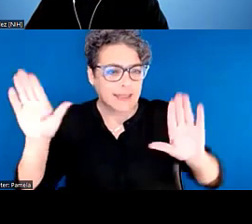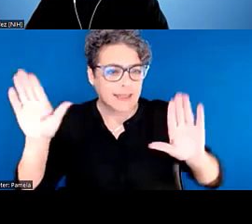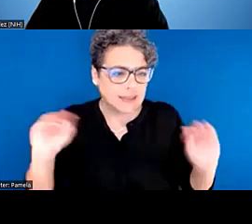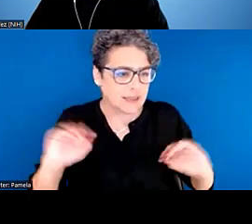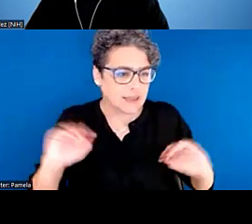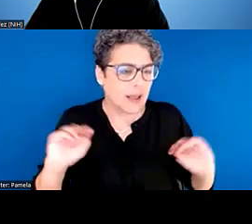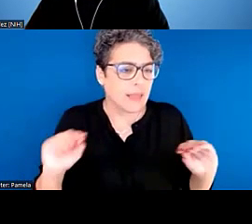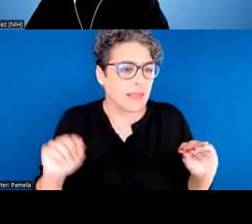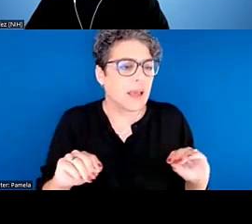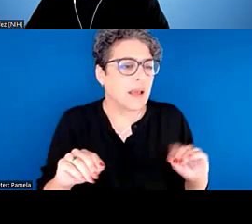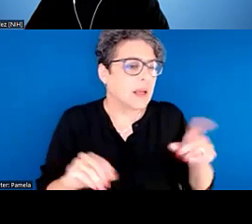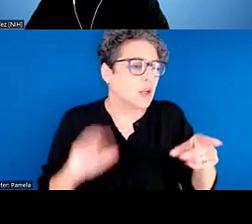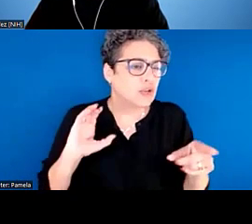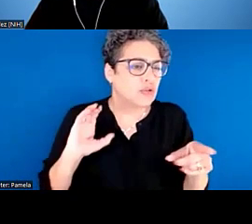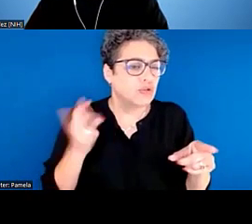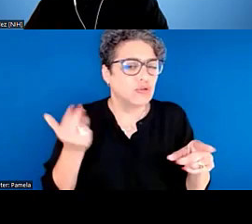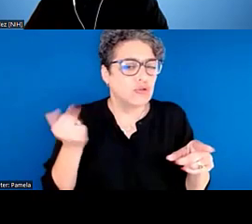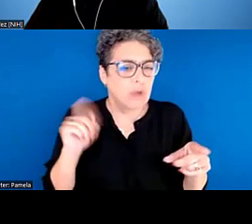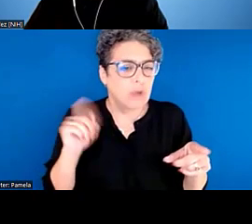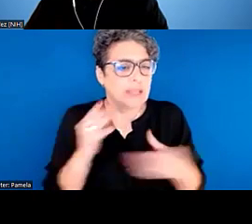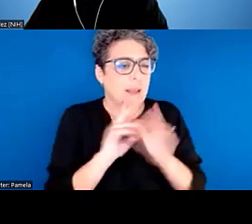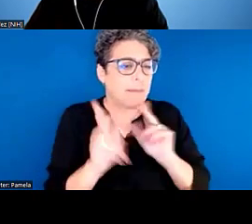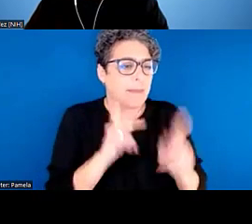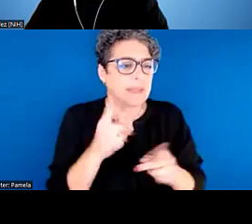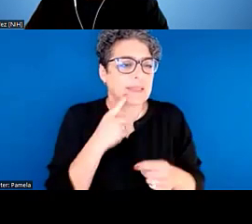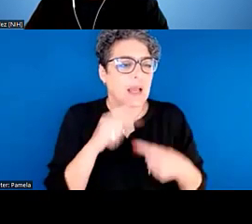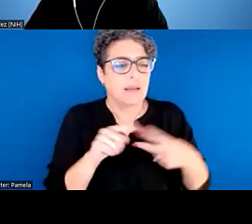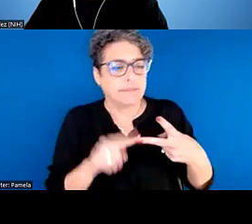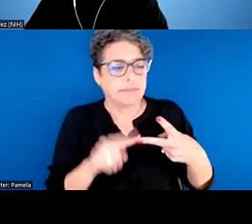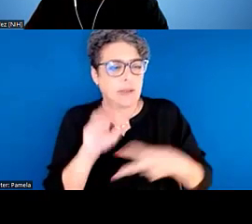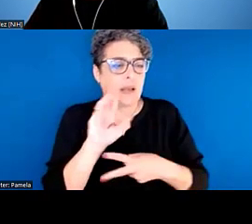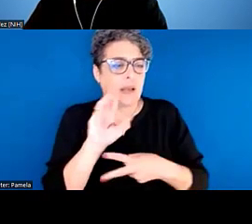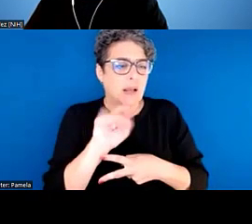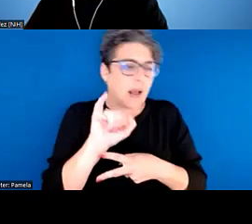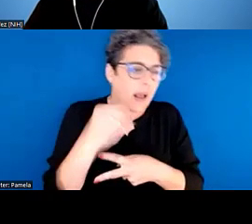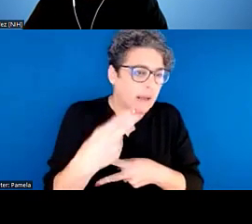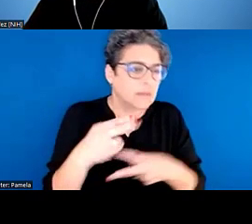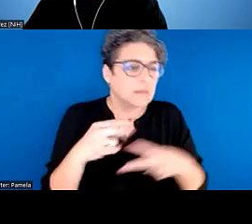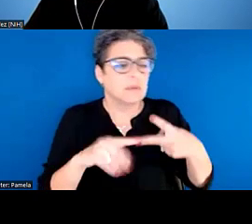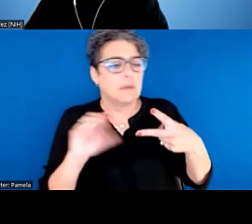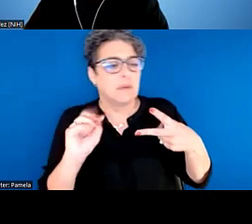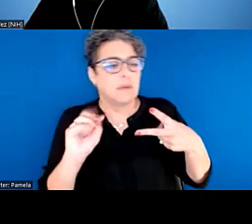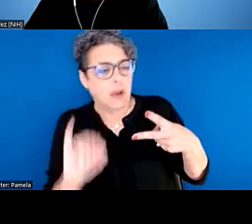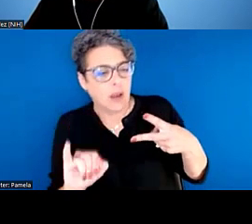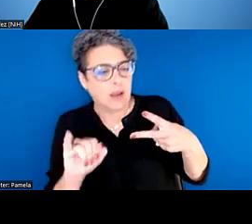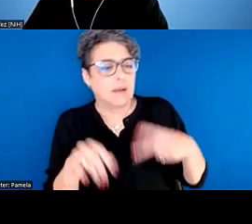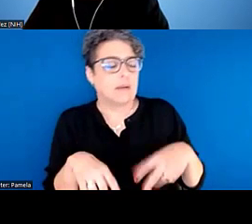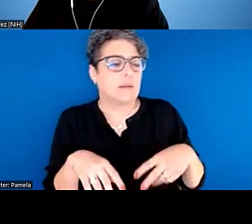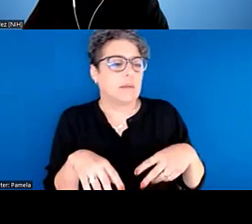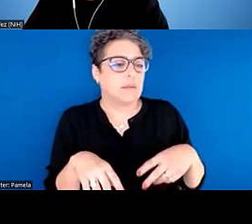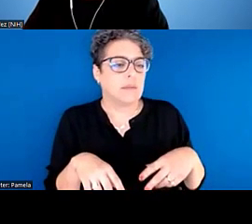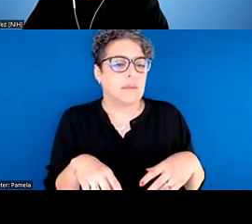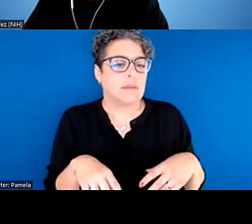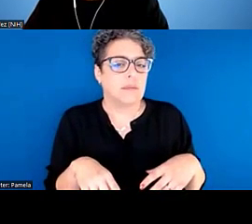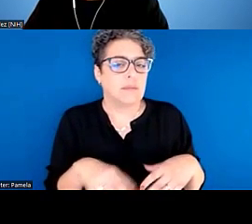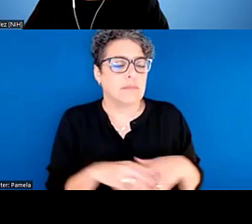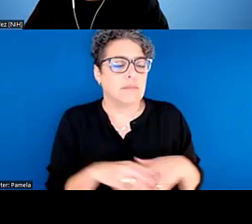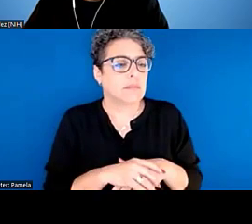In the chat, we've got some people saying NIH and ORI, NIH and ORI, just ORI.